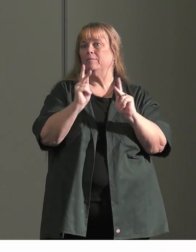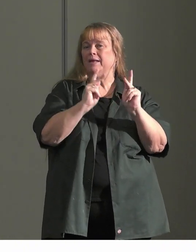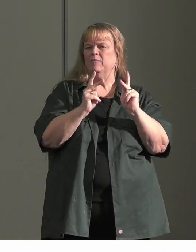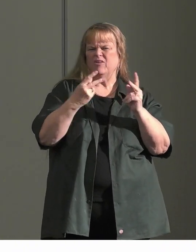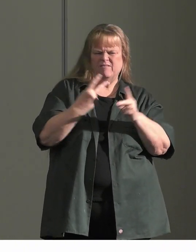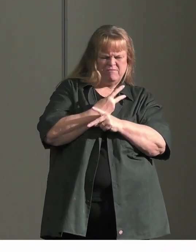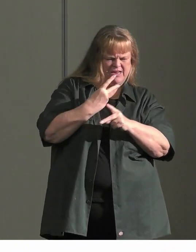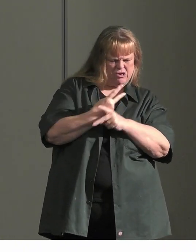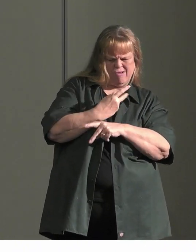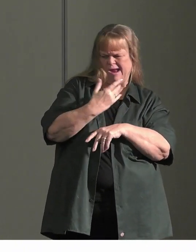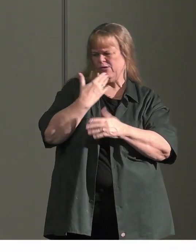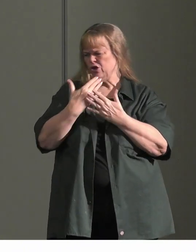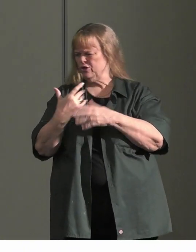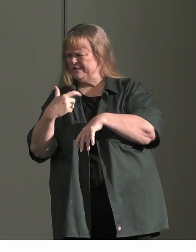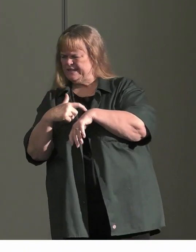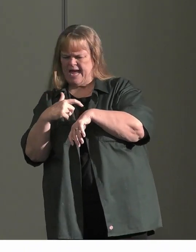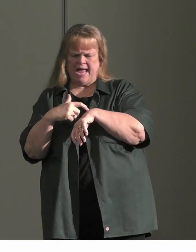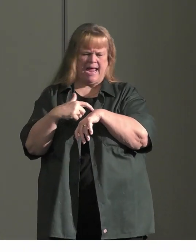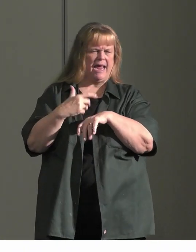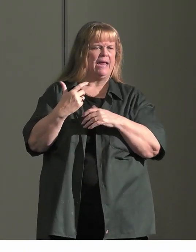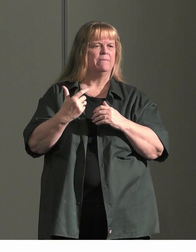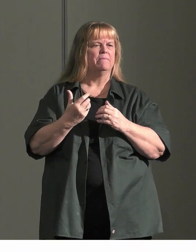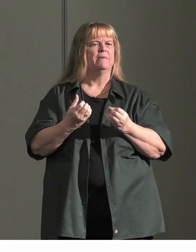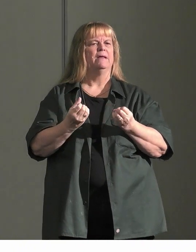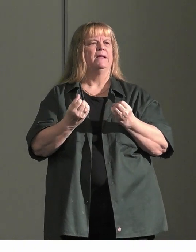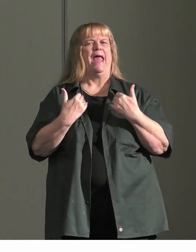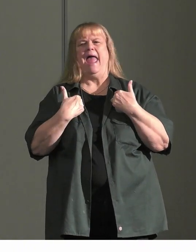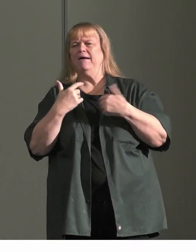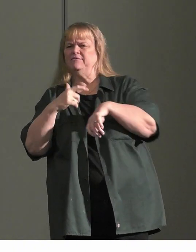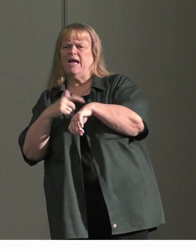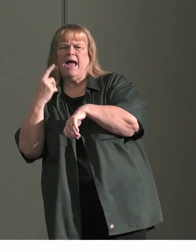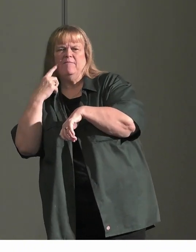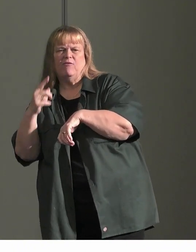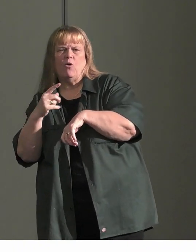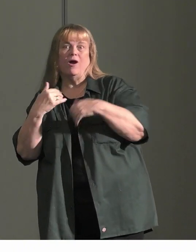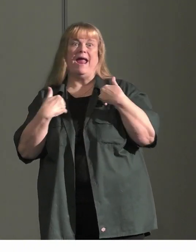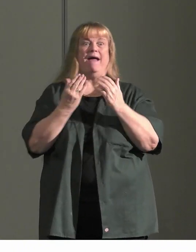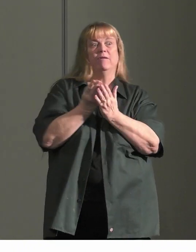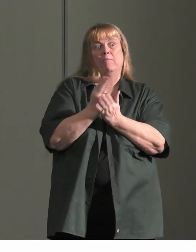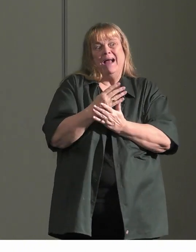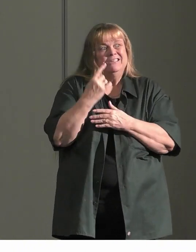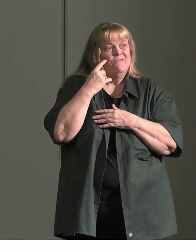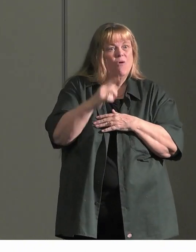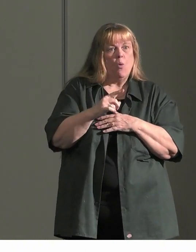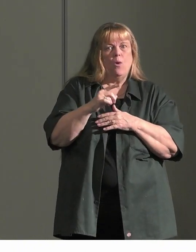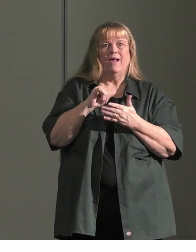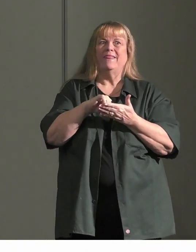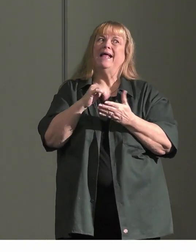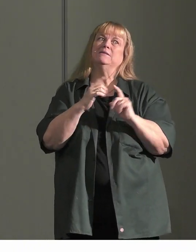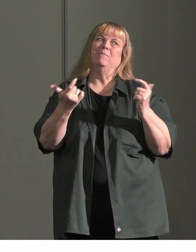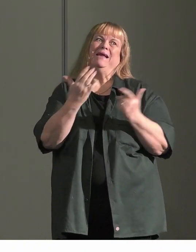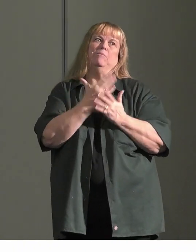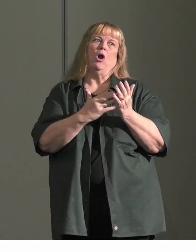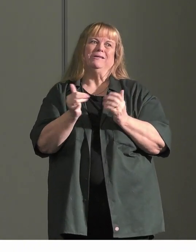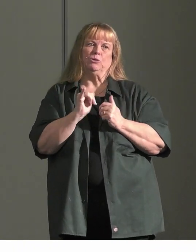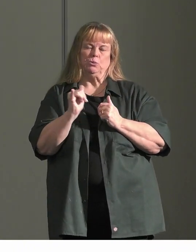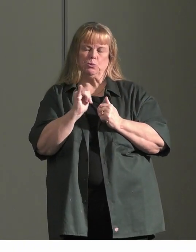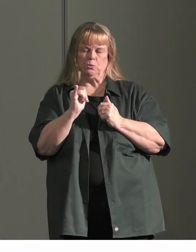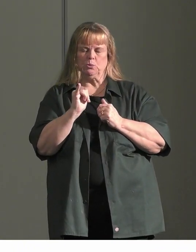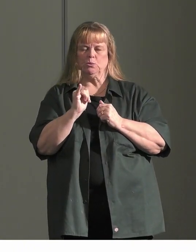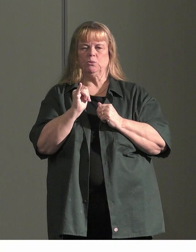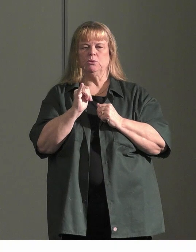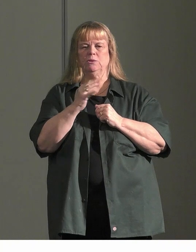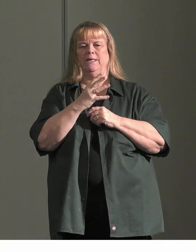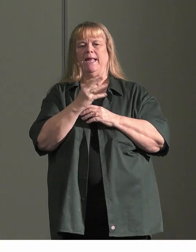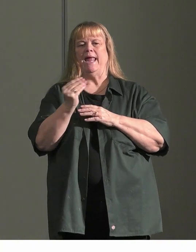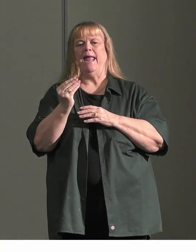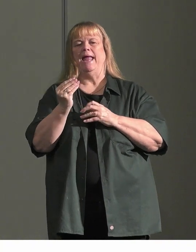a good timing and what you have time and budget for. Is a big piece of this. And you know what,